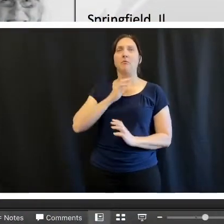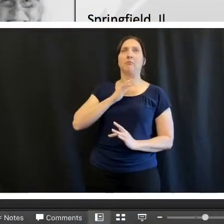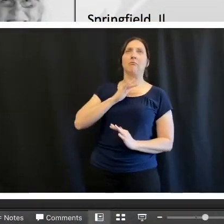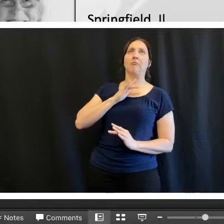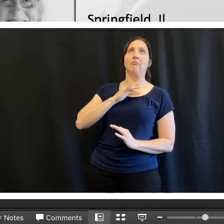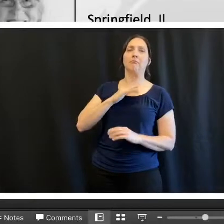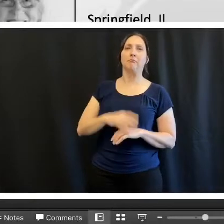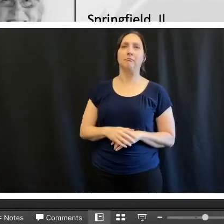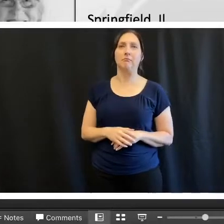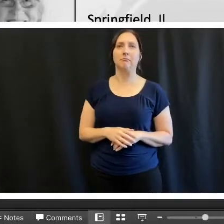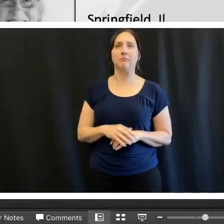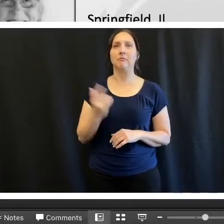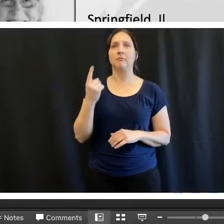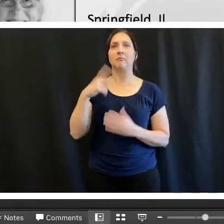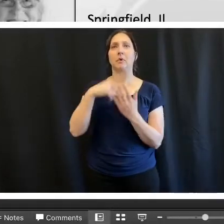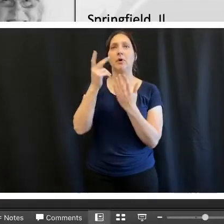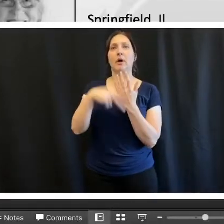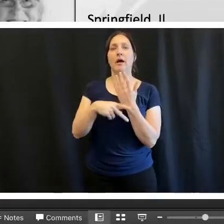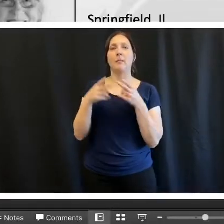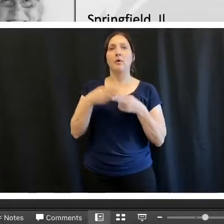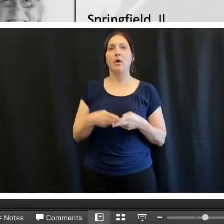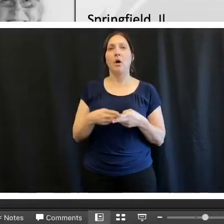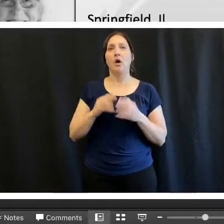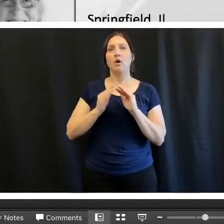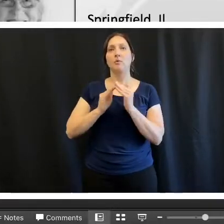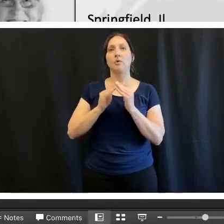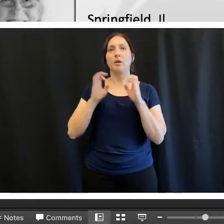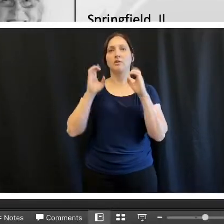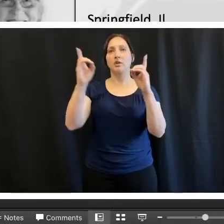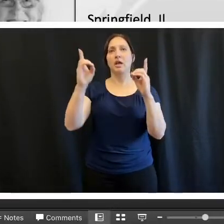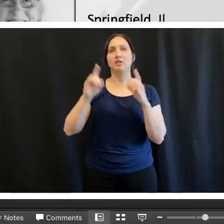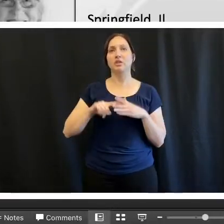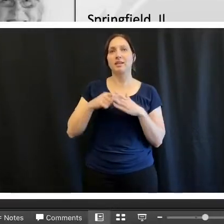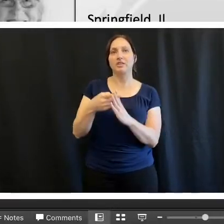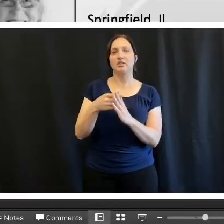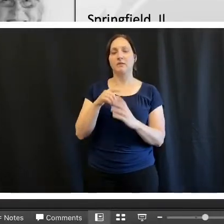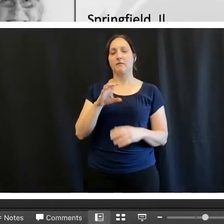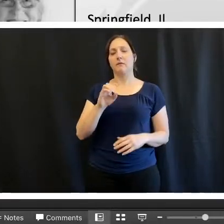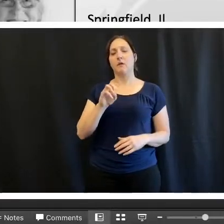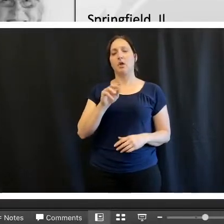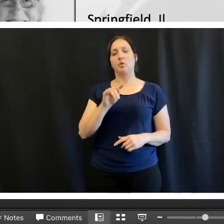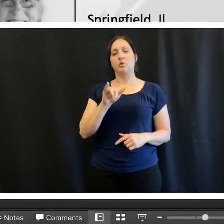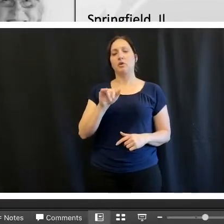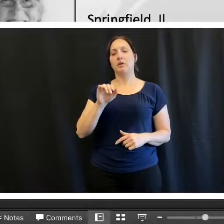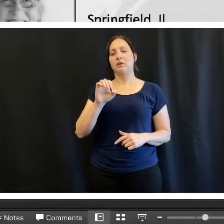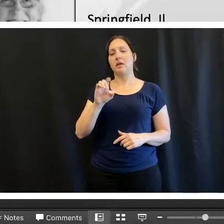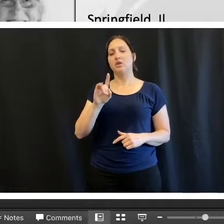that's called the Community Education Initiatives Program where we work with Apple in eight school districts